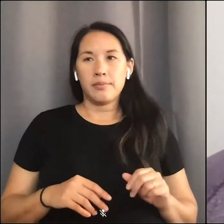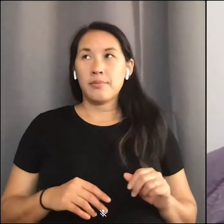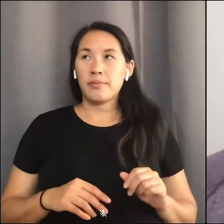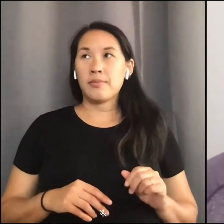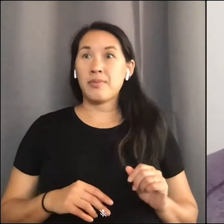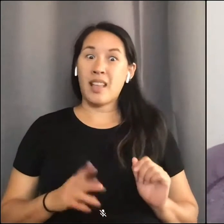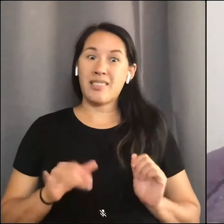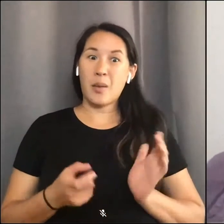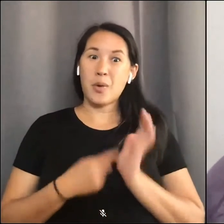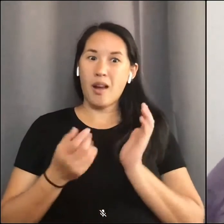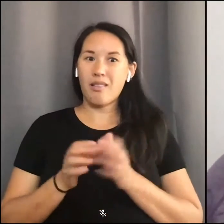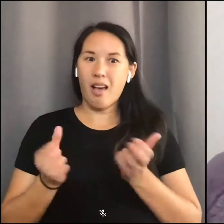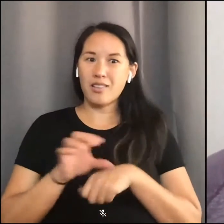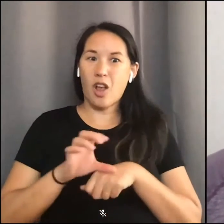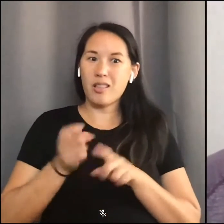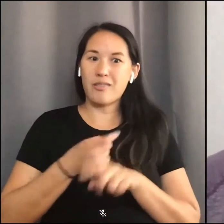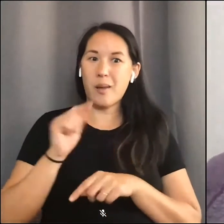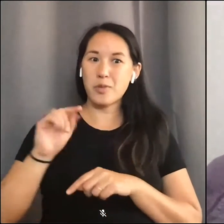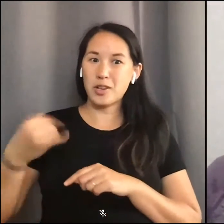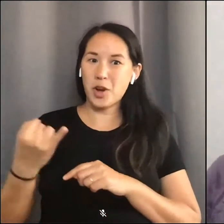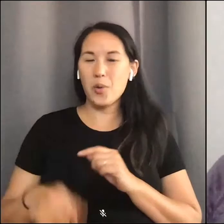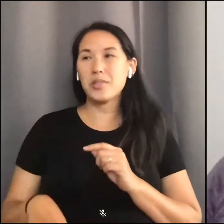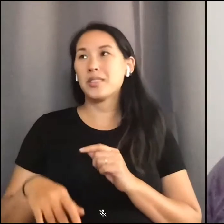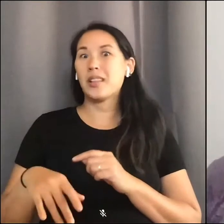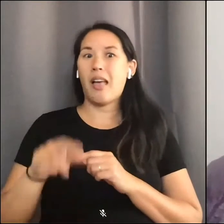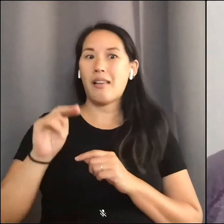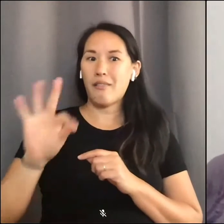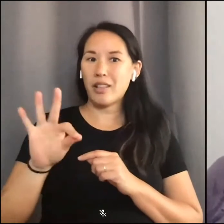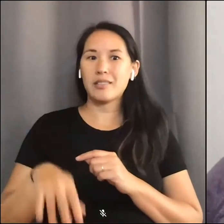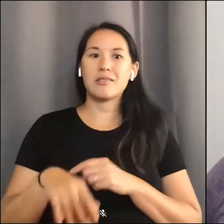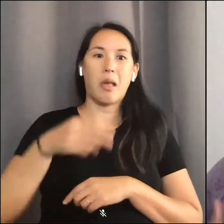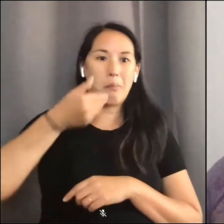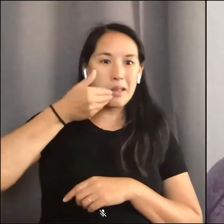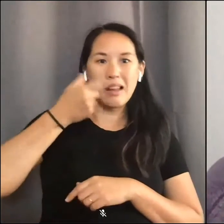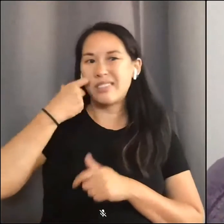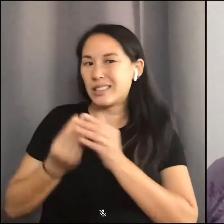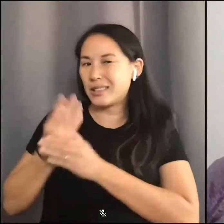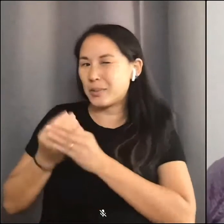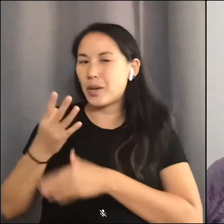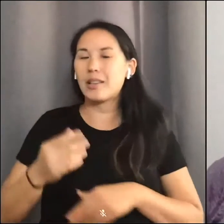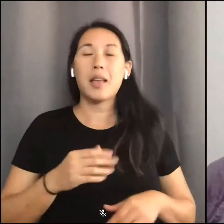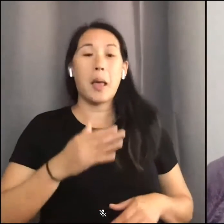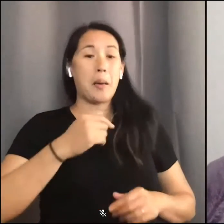from trader joe's netflix pizza all this in the spring um some me time some grace uh